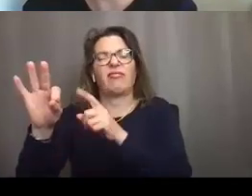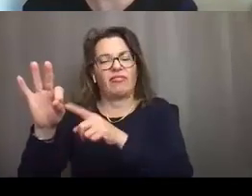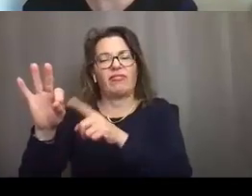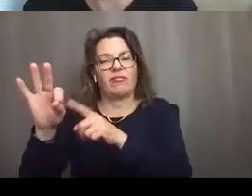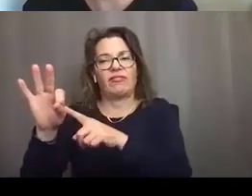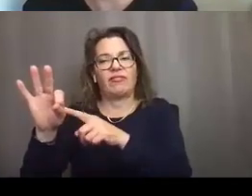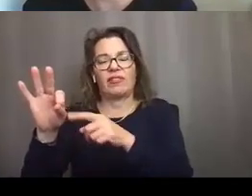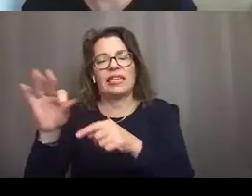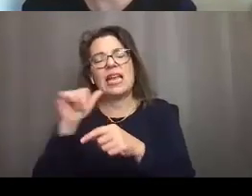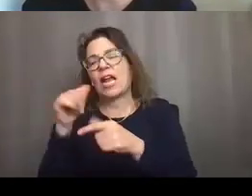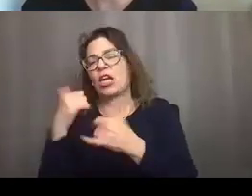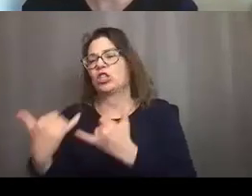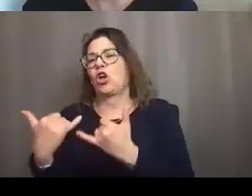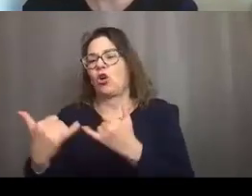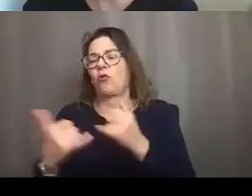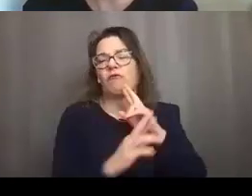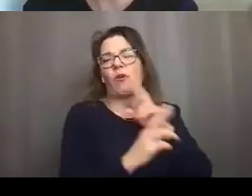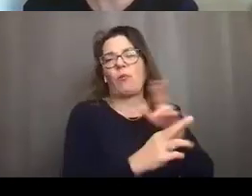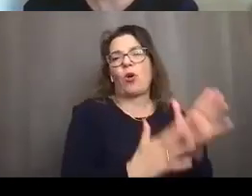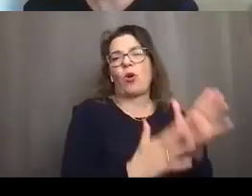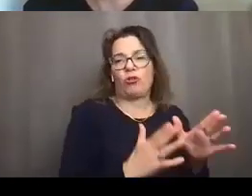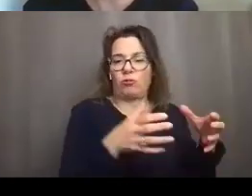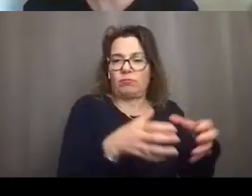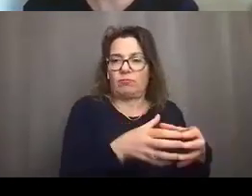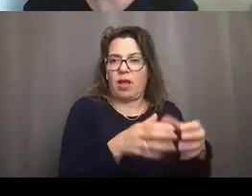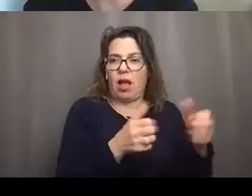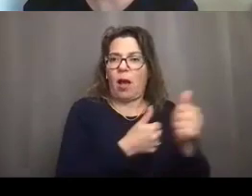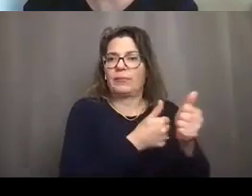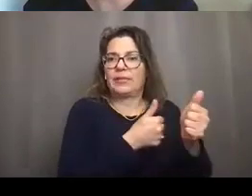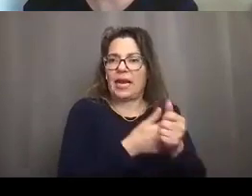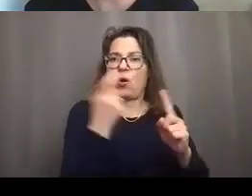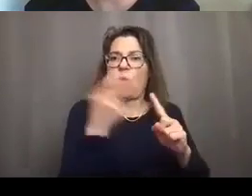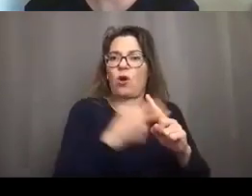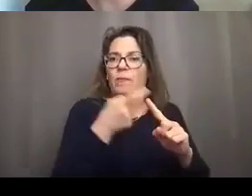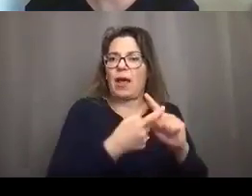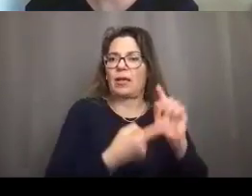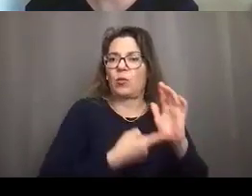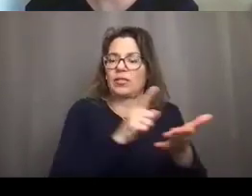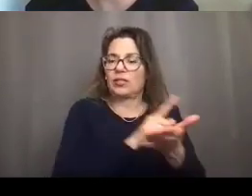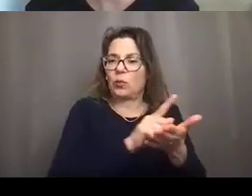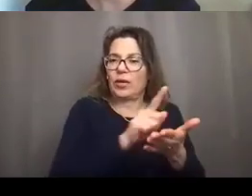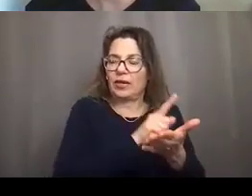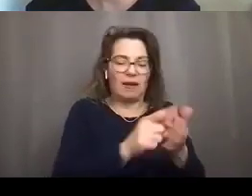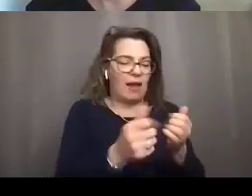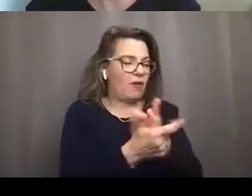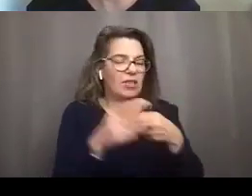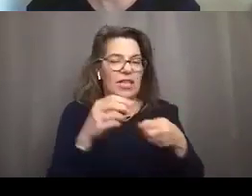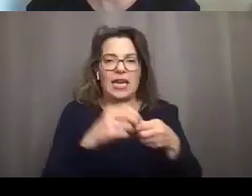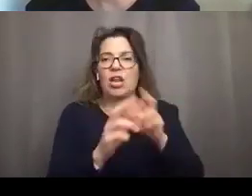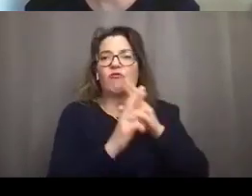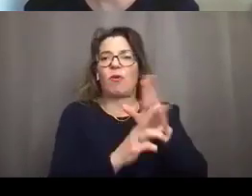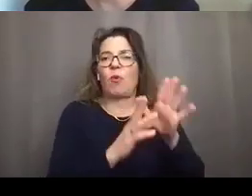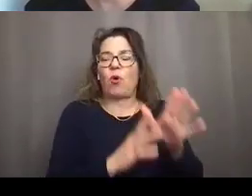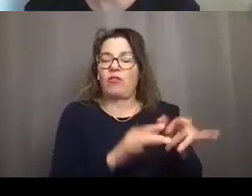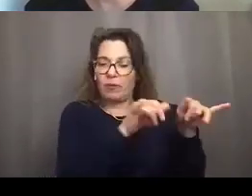It's not as current as RePORTER because RePORTER's updated automatically once a week, everything in RePORTER comes from the same grant system,